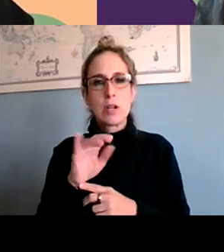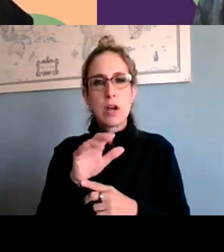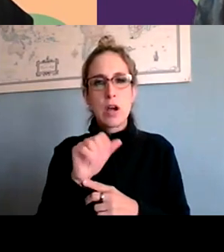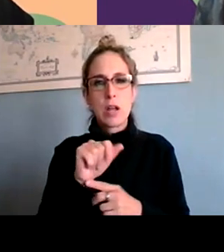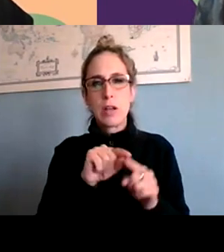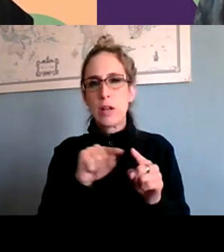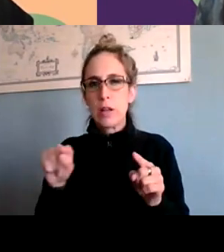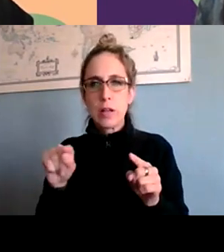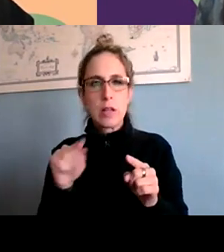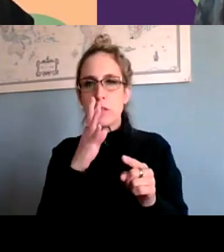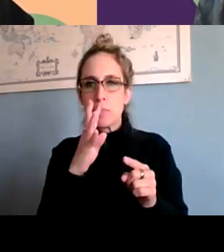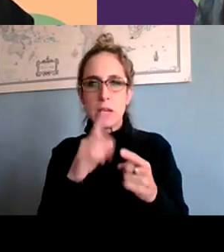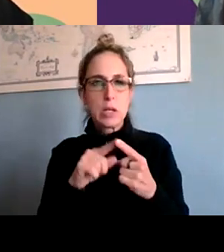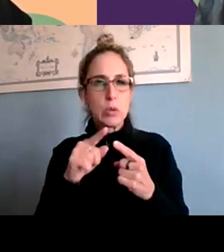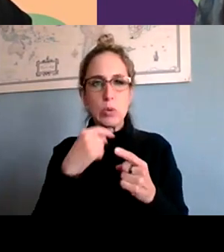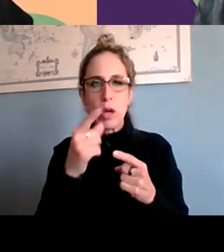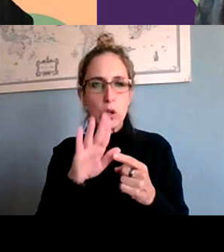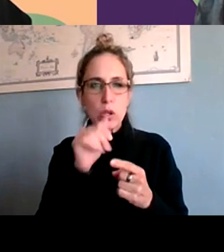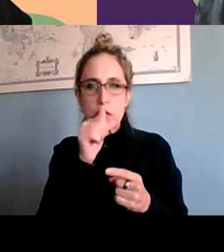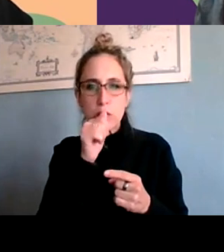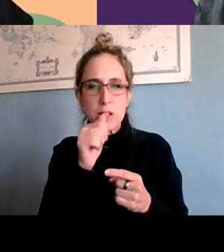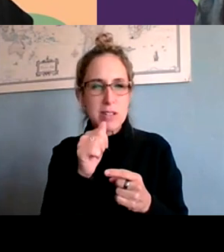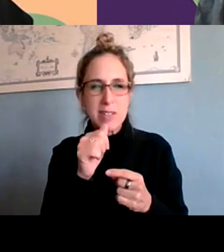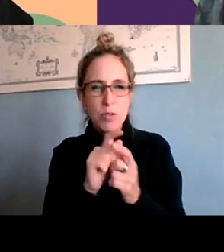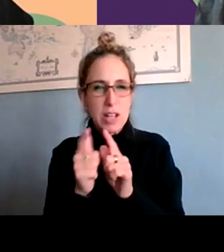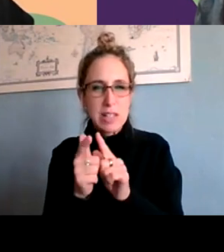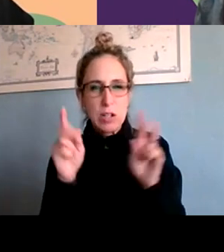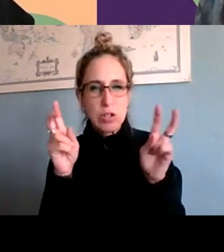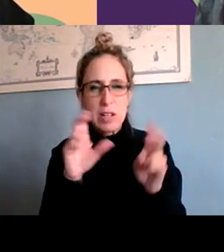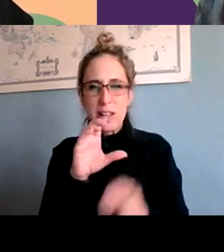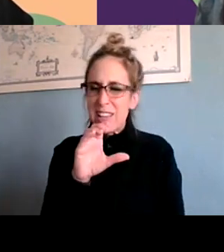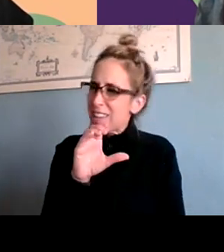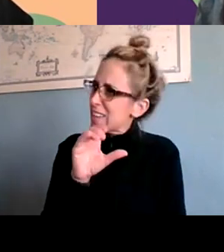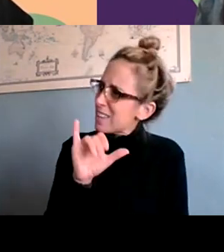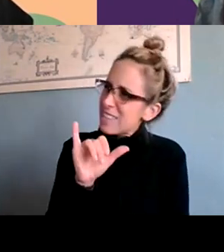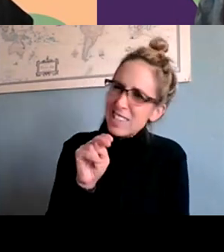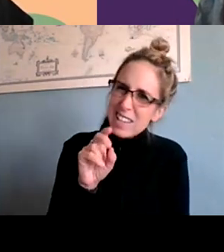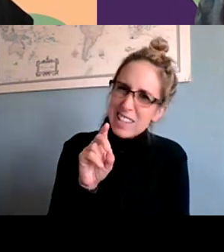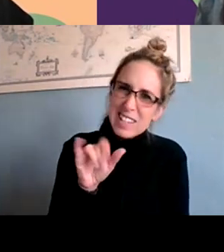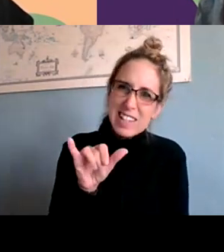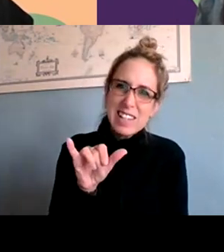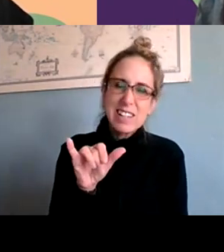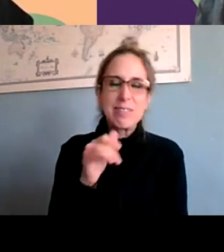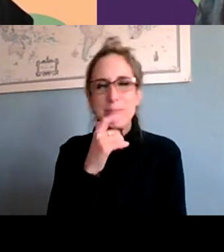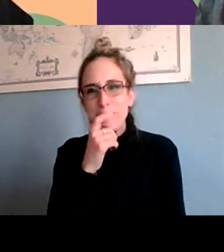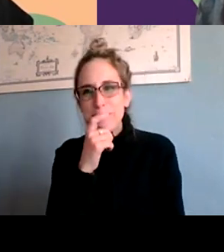Aurora Chang: Speaking to tell your secrets or something like that, or is it Cindy I don't remember but anyways i'm just thinking about how.